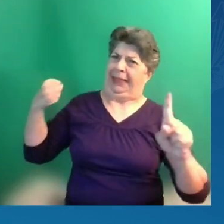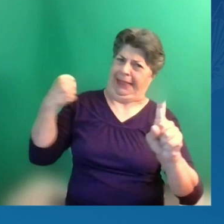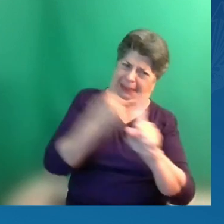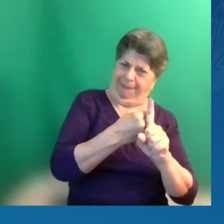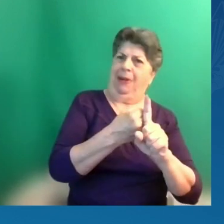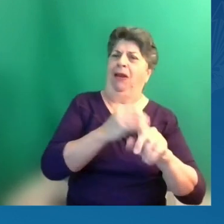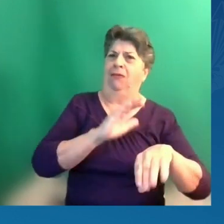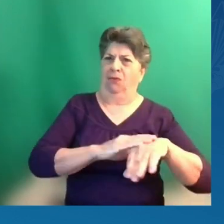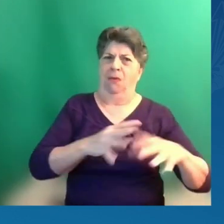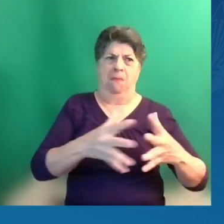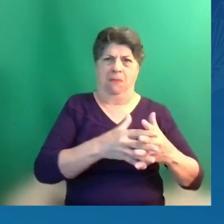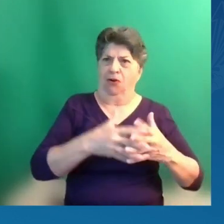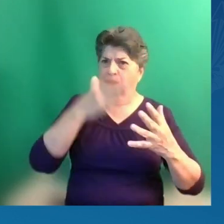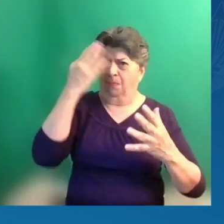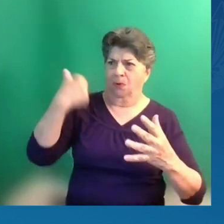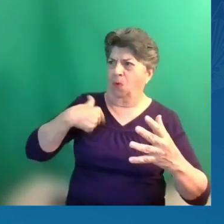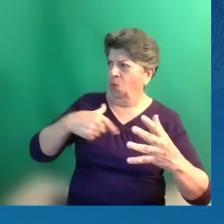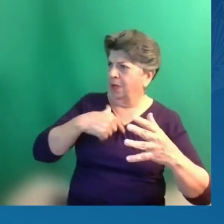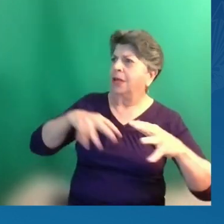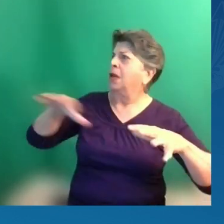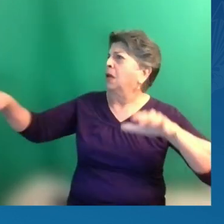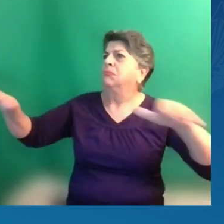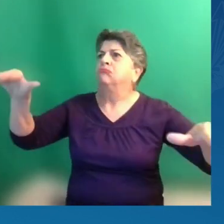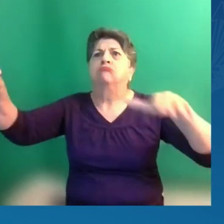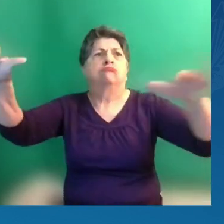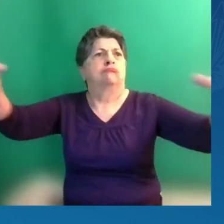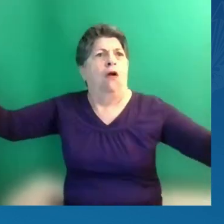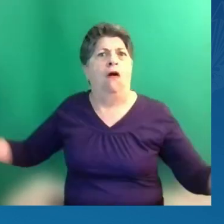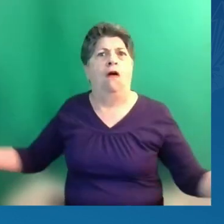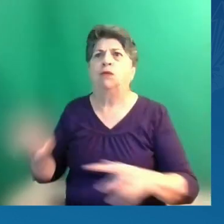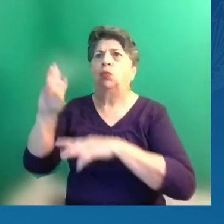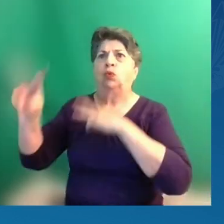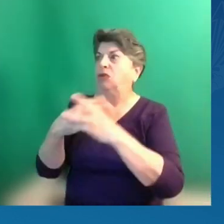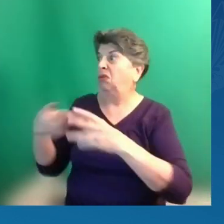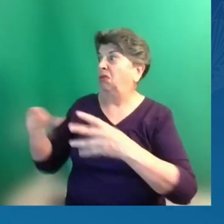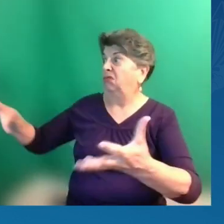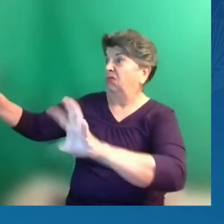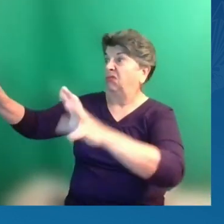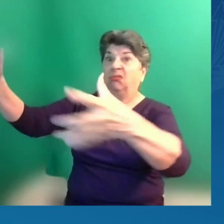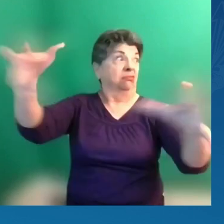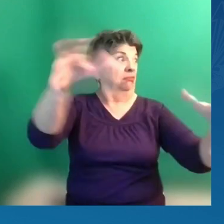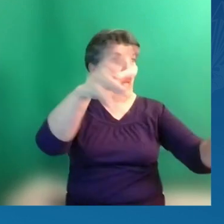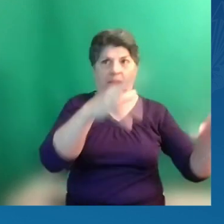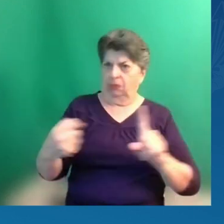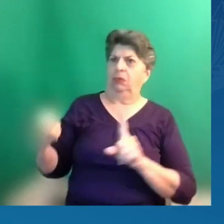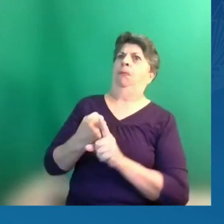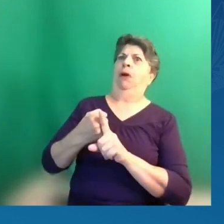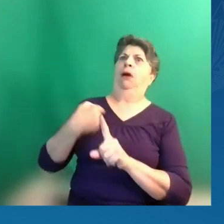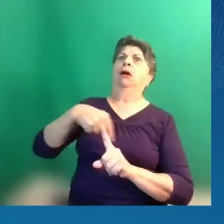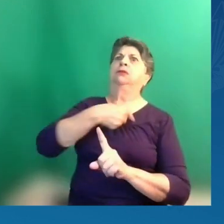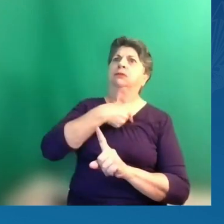Water insecurity makes our world less stable. When water is scarce,